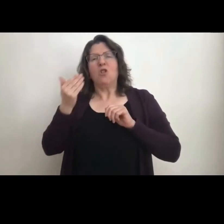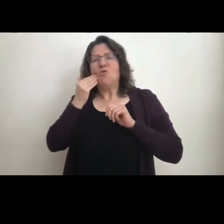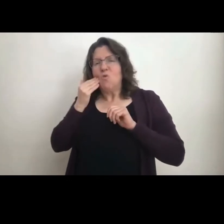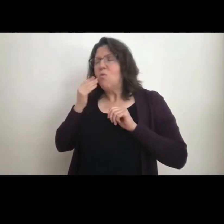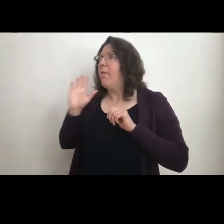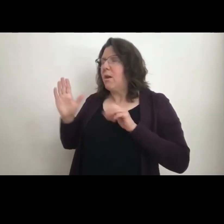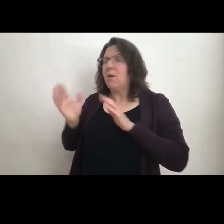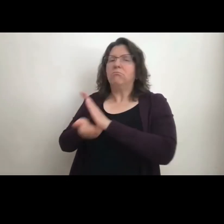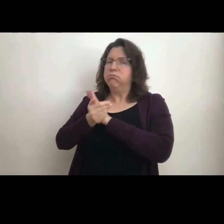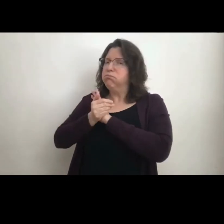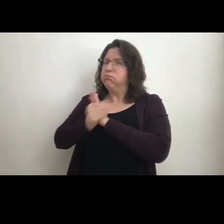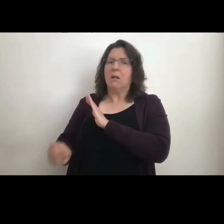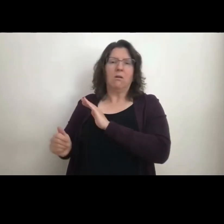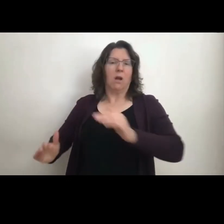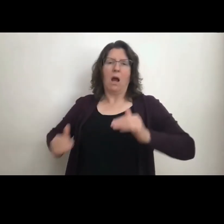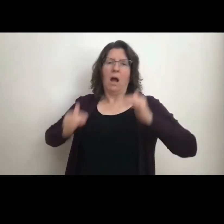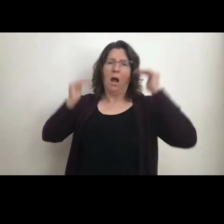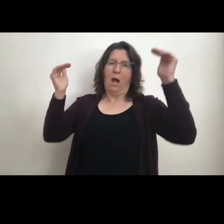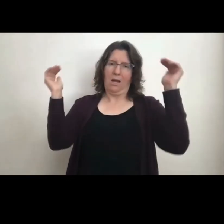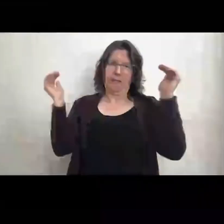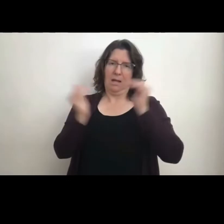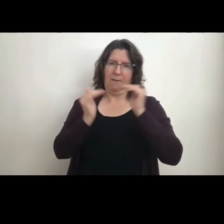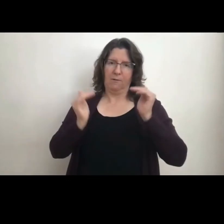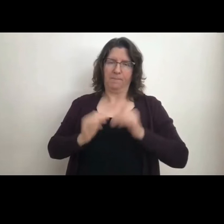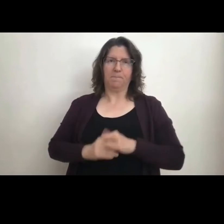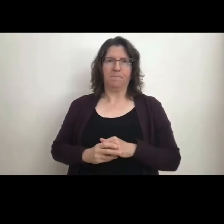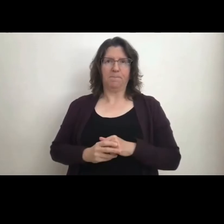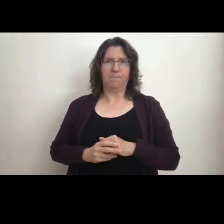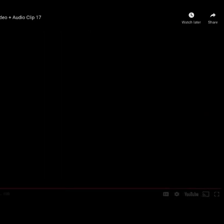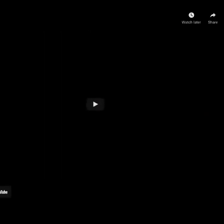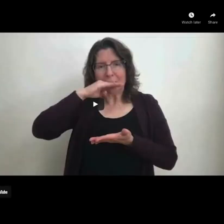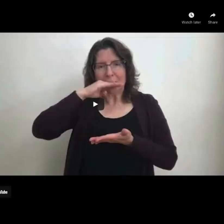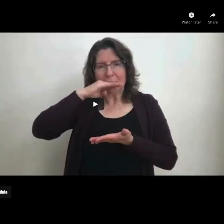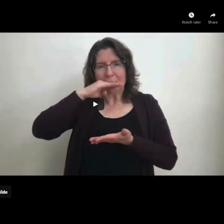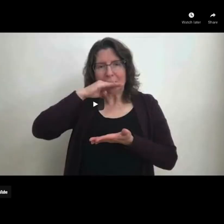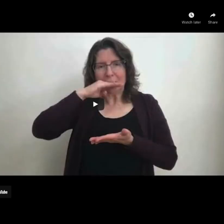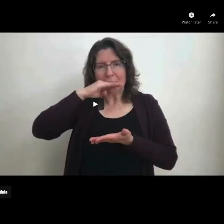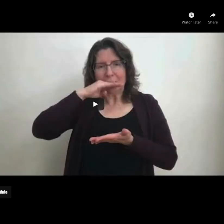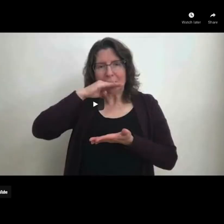program with an advanced understanding of living with communication barriers.